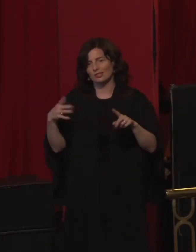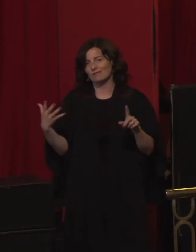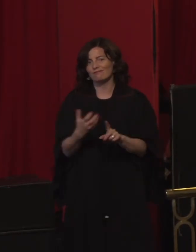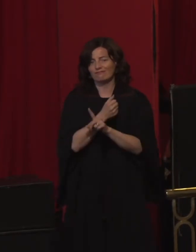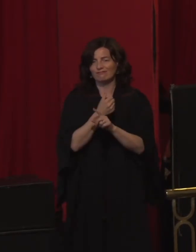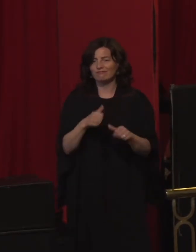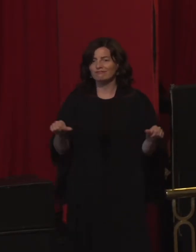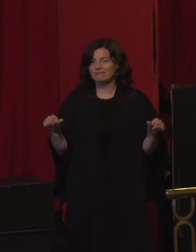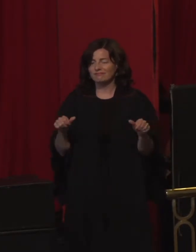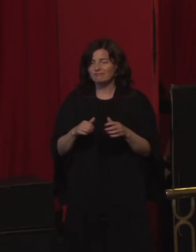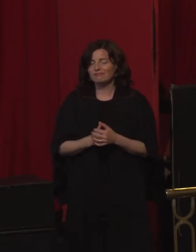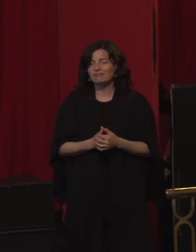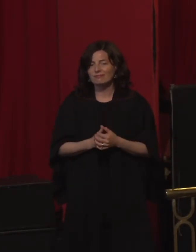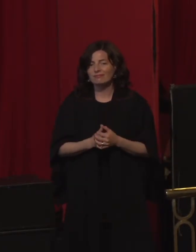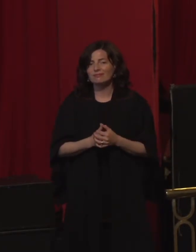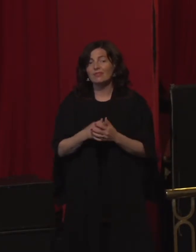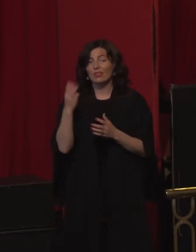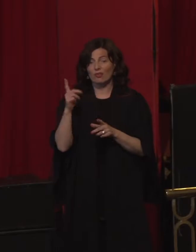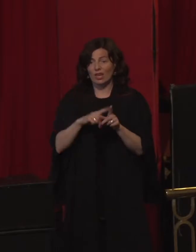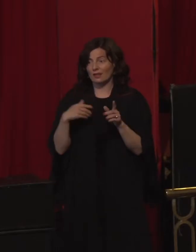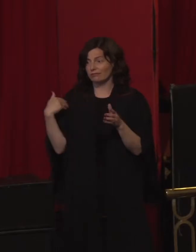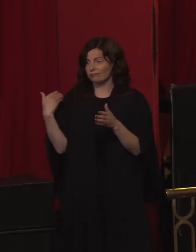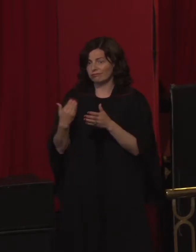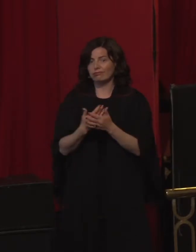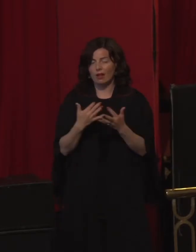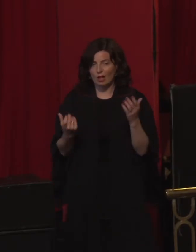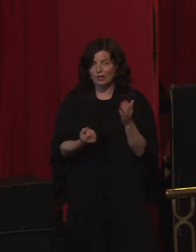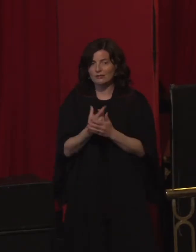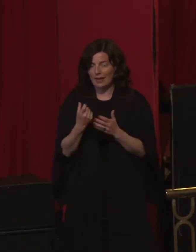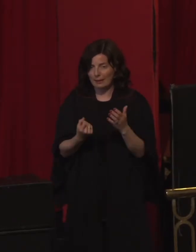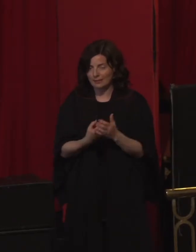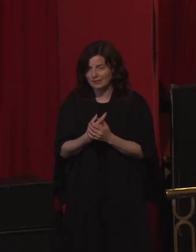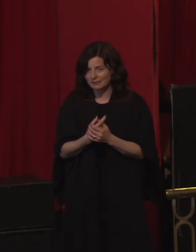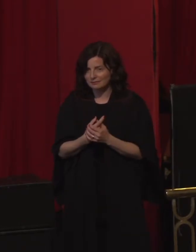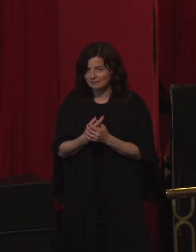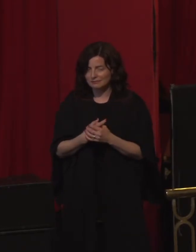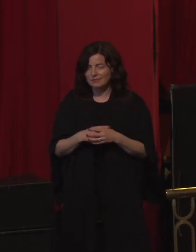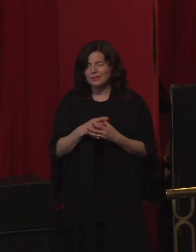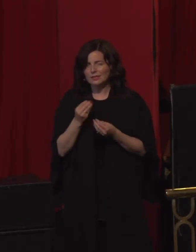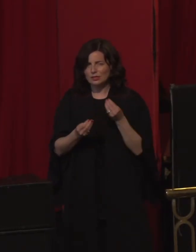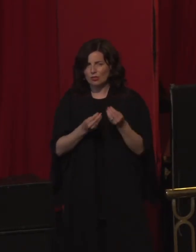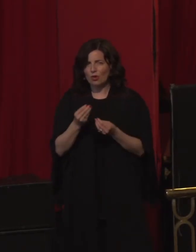A lot can happen in three years we have all have a story of how and when we came to Staffordshire